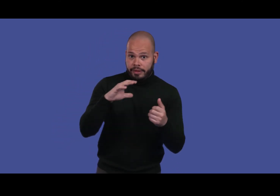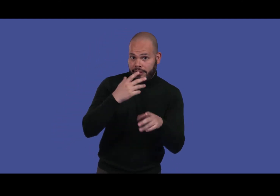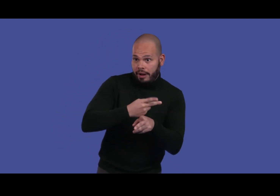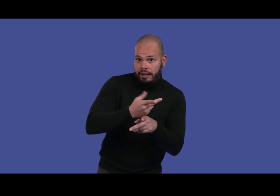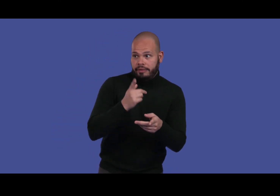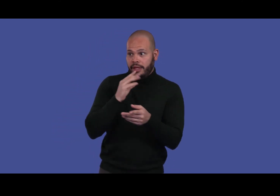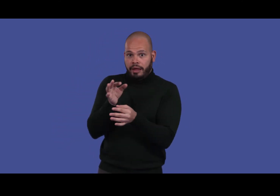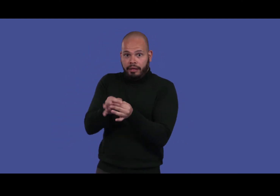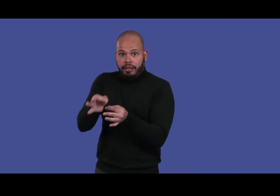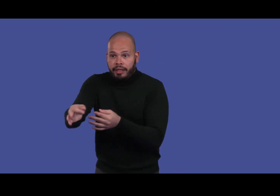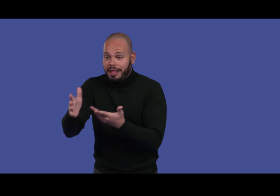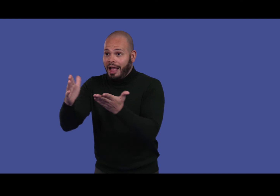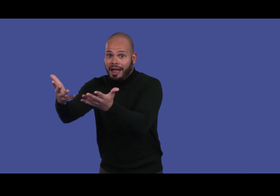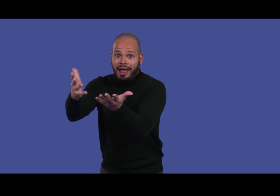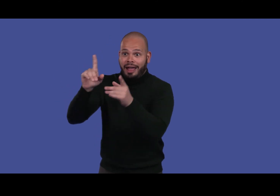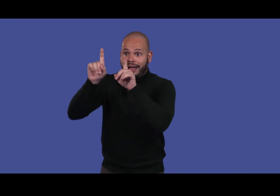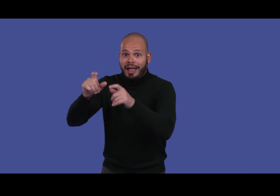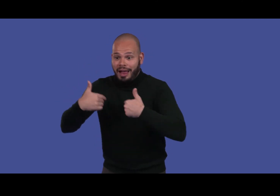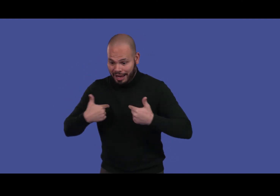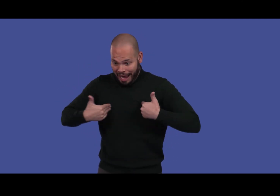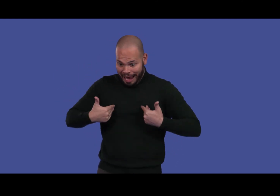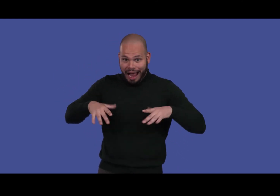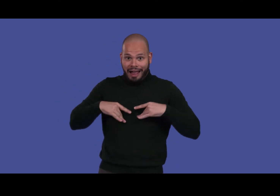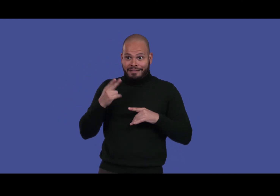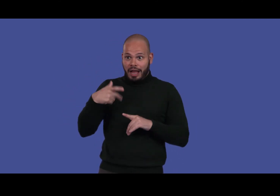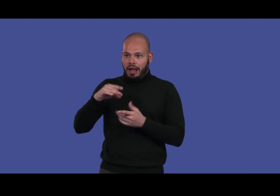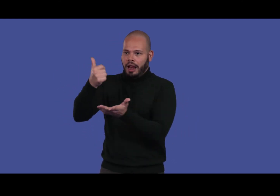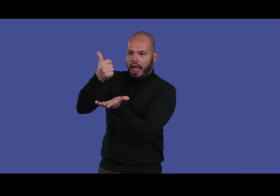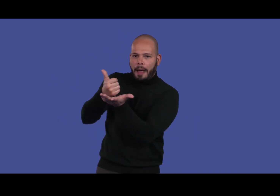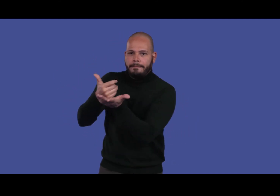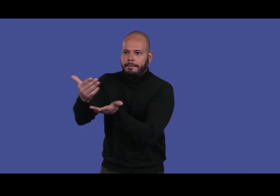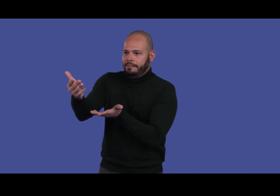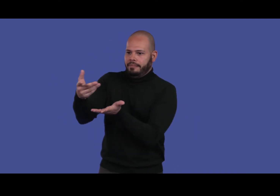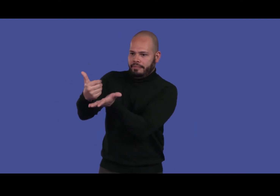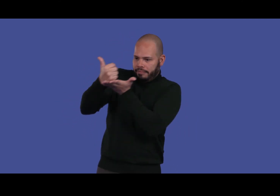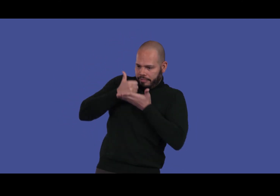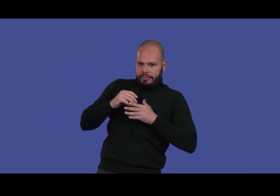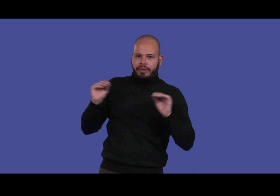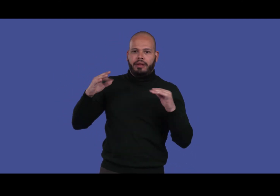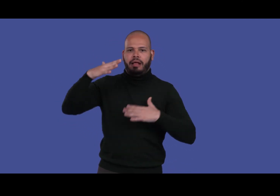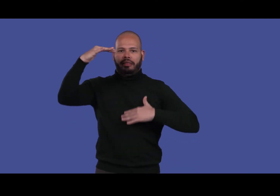We are disproportionately affected by hep C and other diseases as a result.